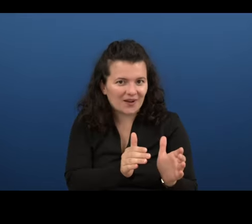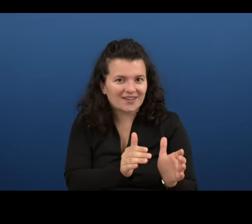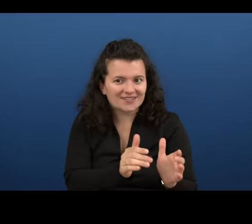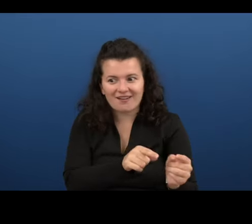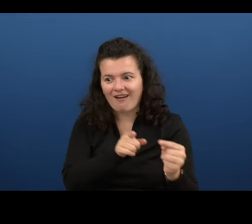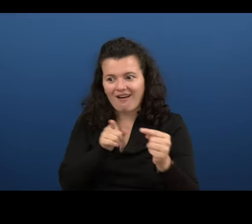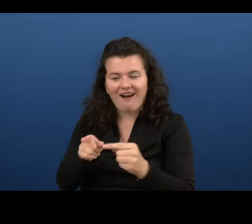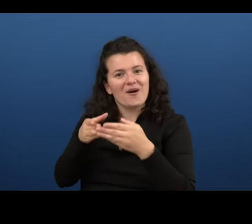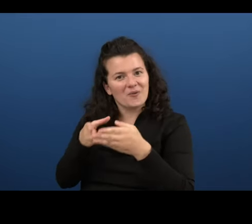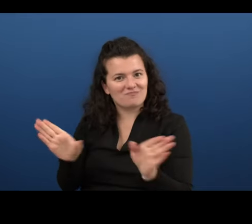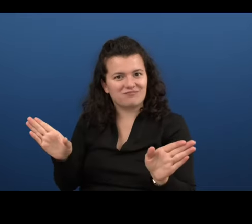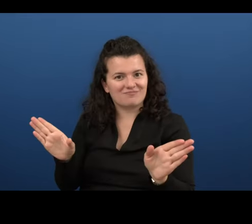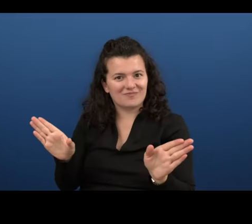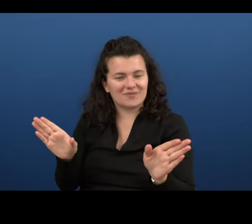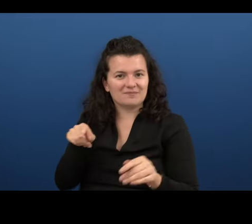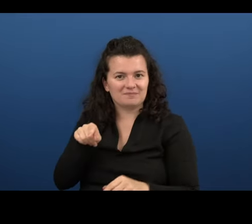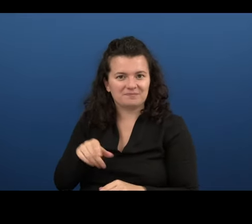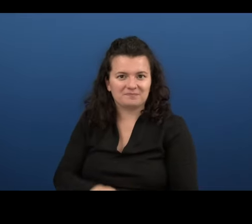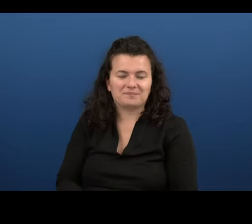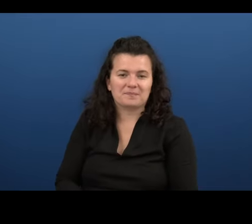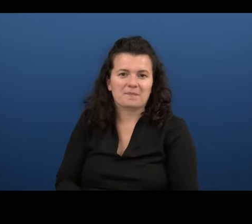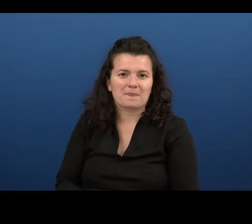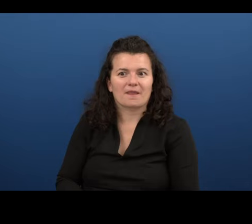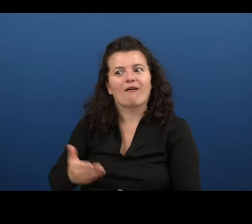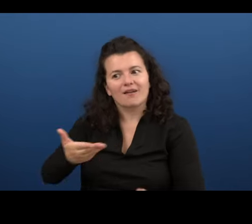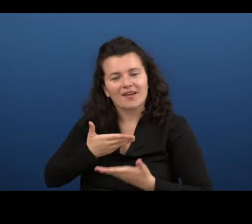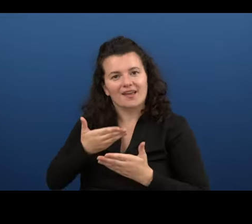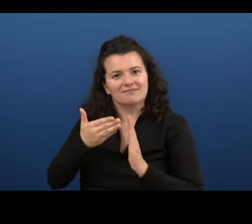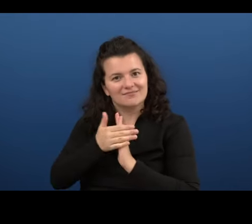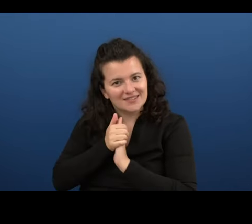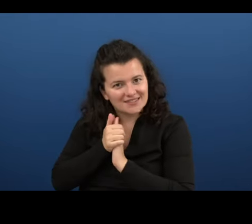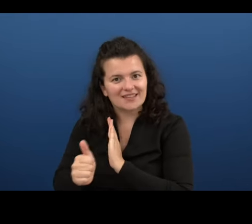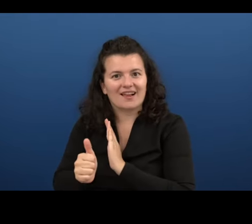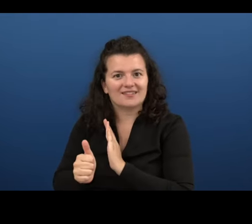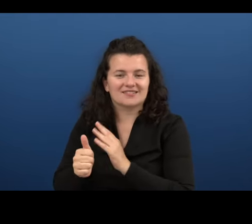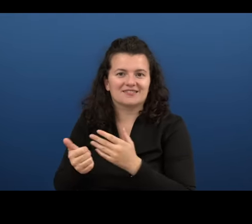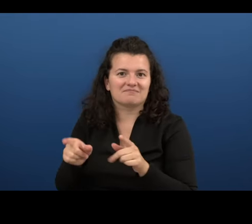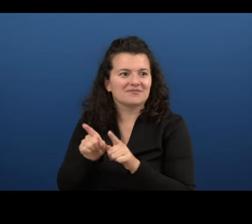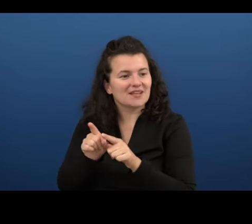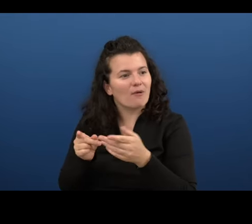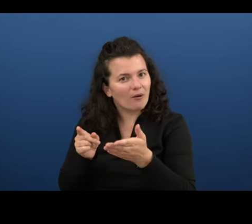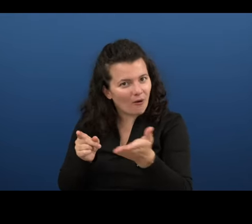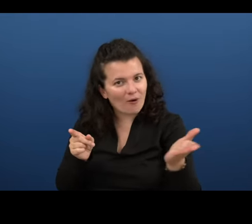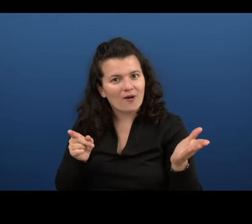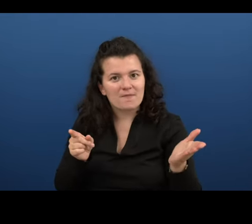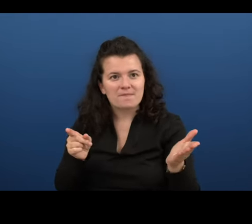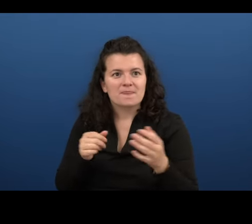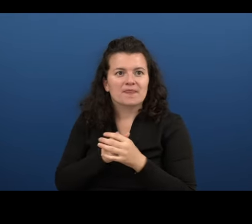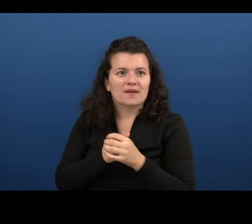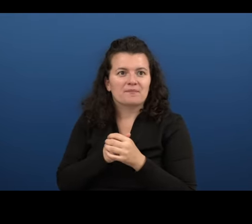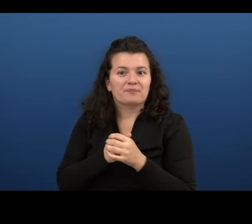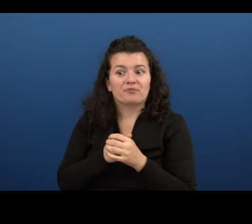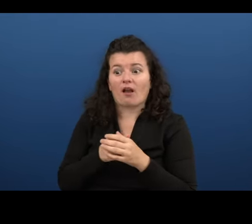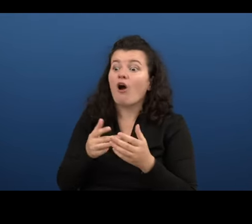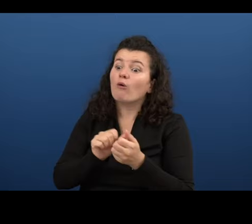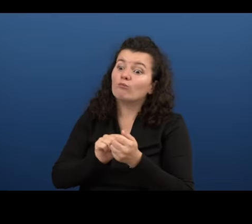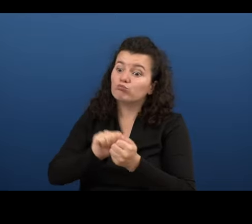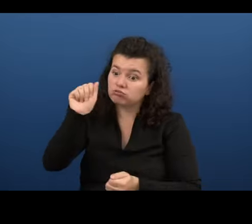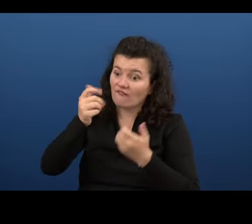terms of skills, and it's also enabled. 14:38:28 These workers to enter the job market.